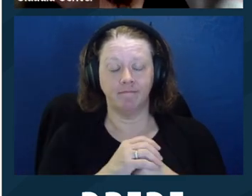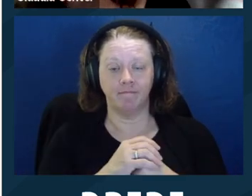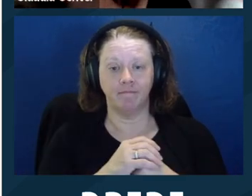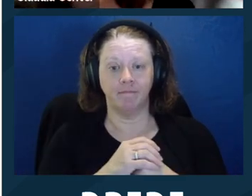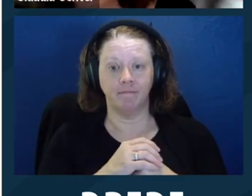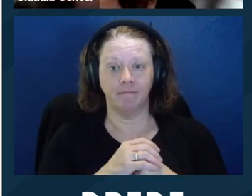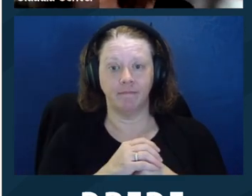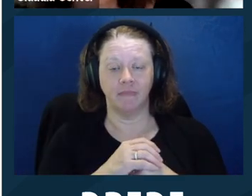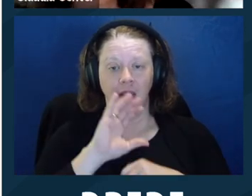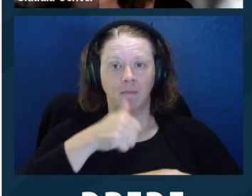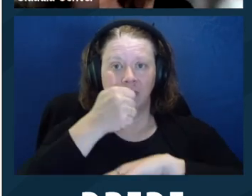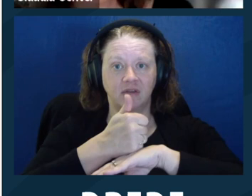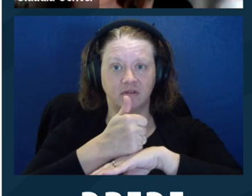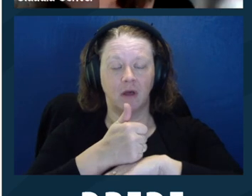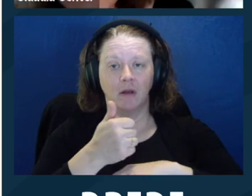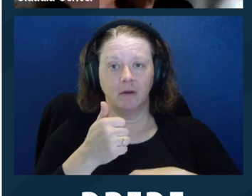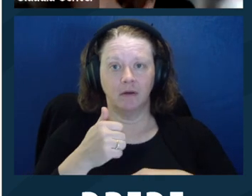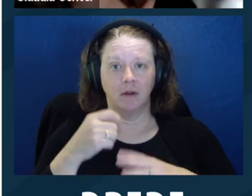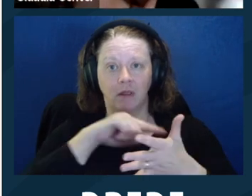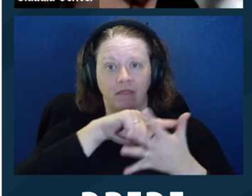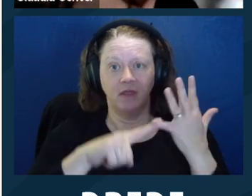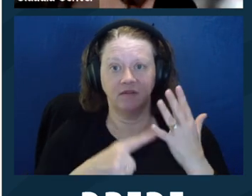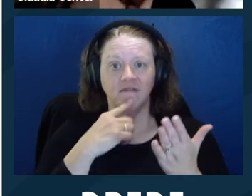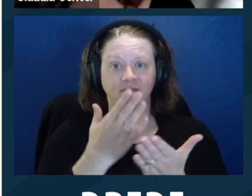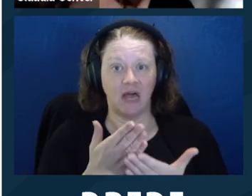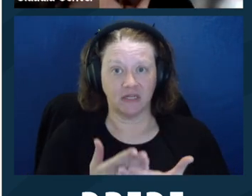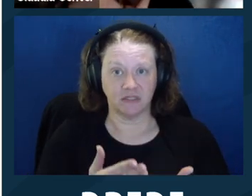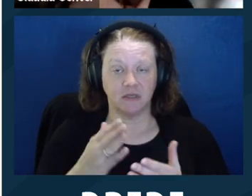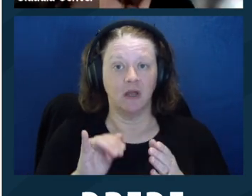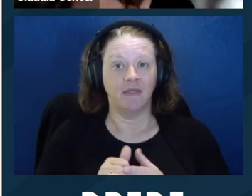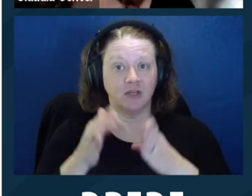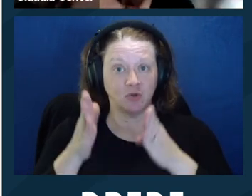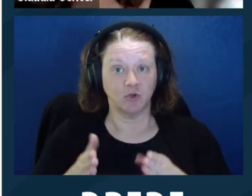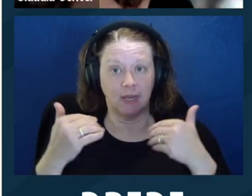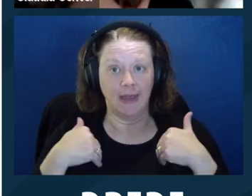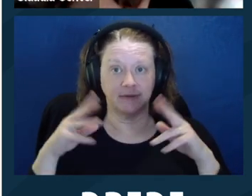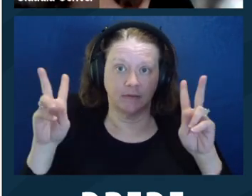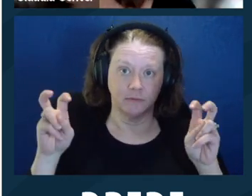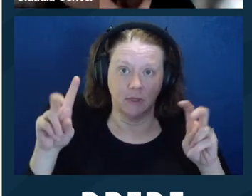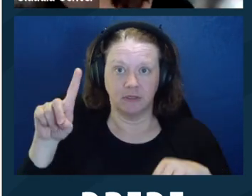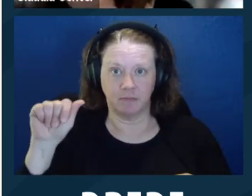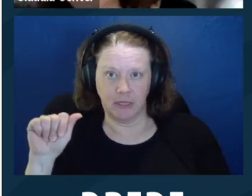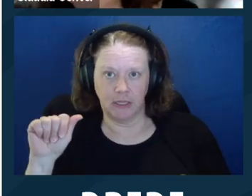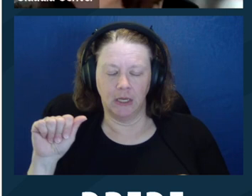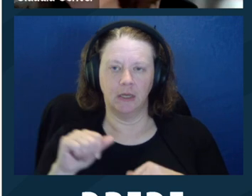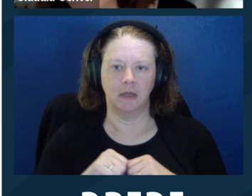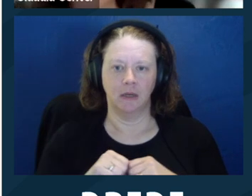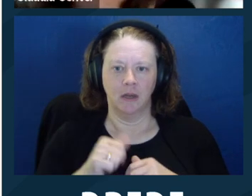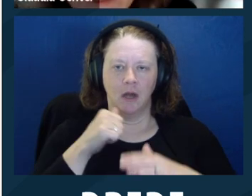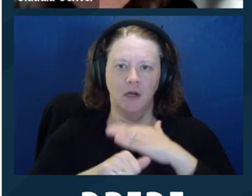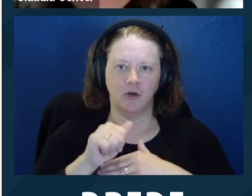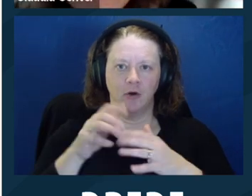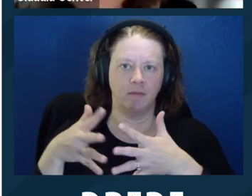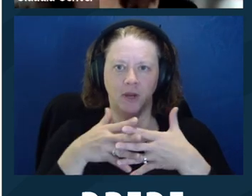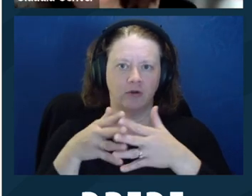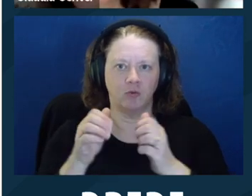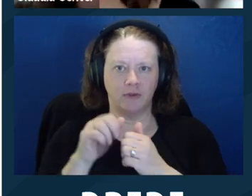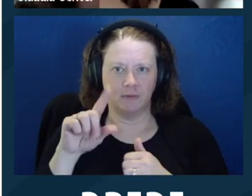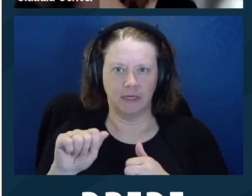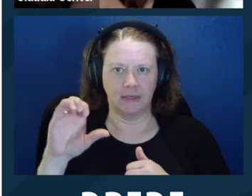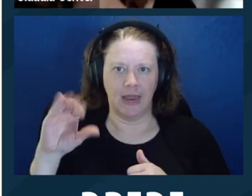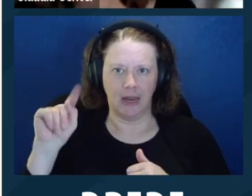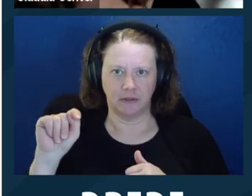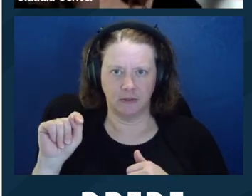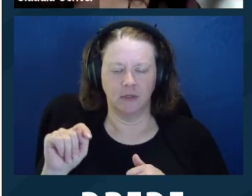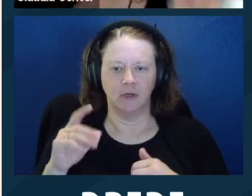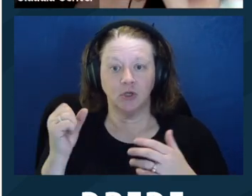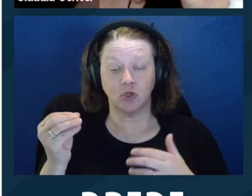and communicates using ASL, and based on these facts, this person has a disability, and you